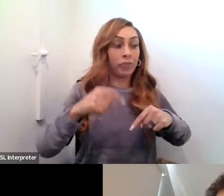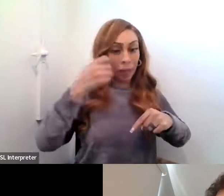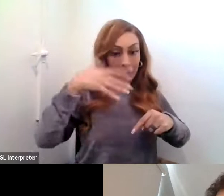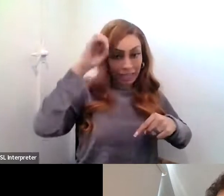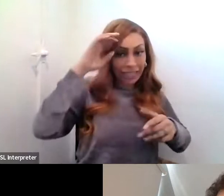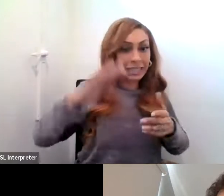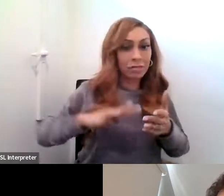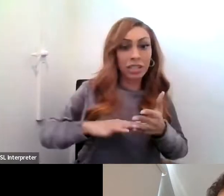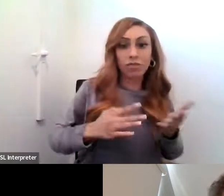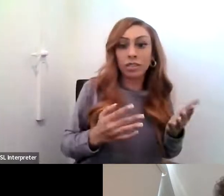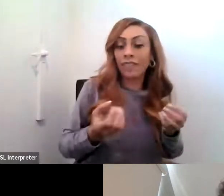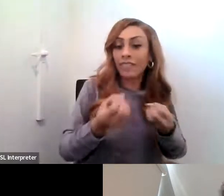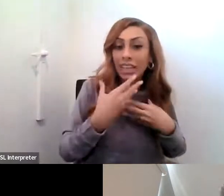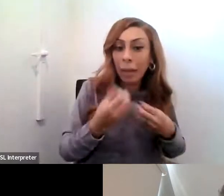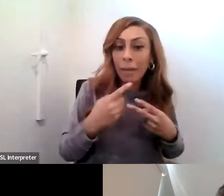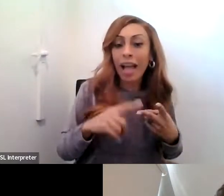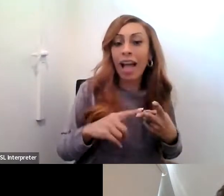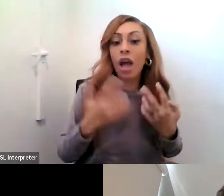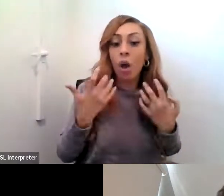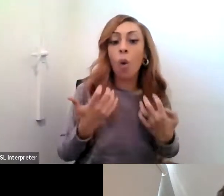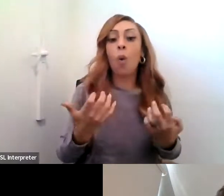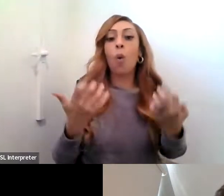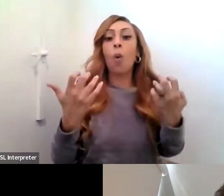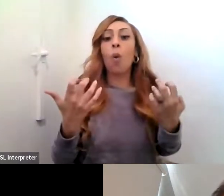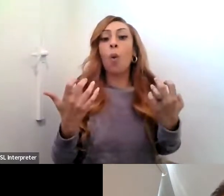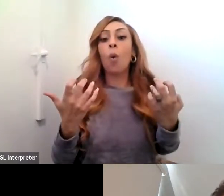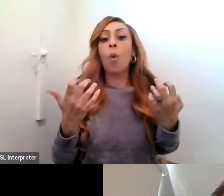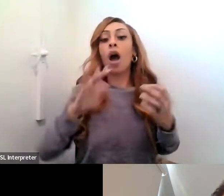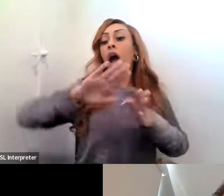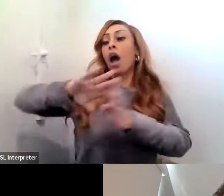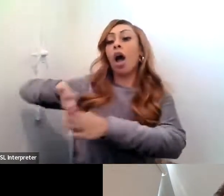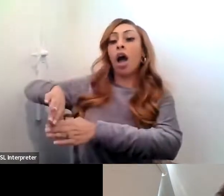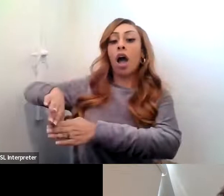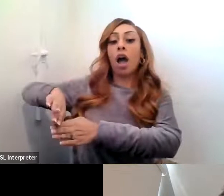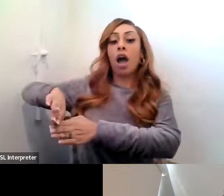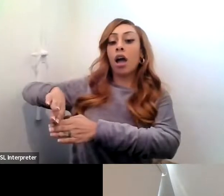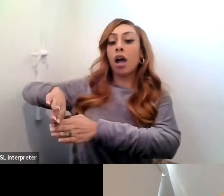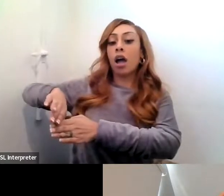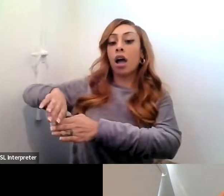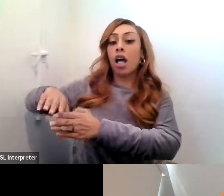Jamie said earlier, audiences have just been this sort of passive mass, that have had culture beamed at them through screens